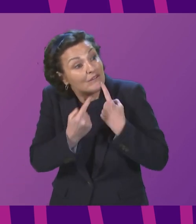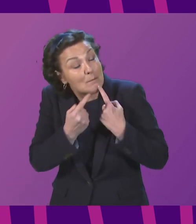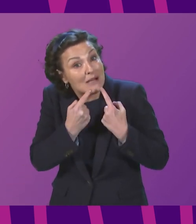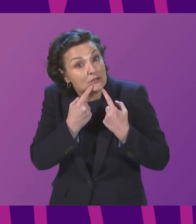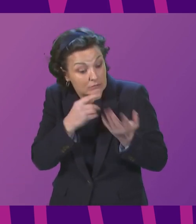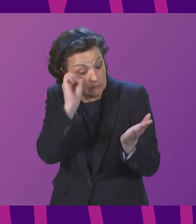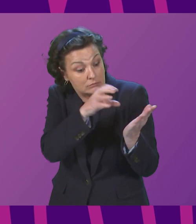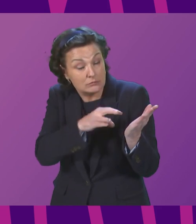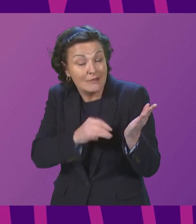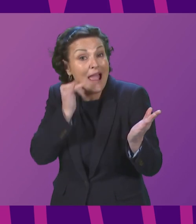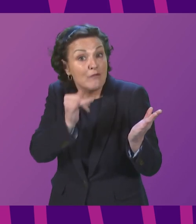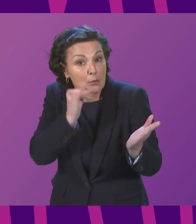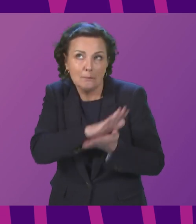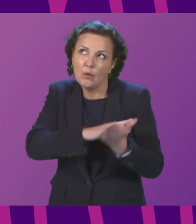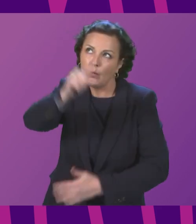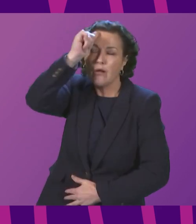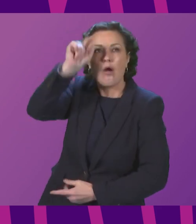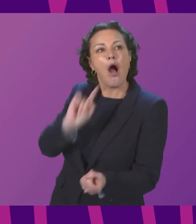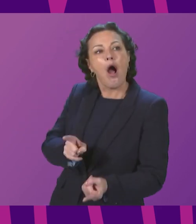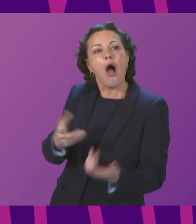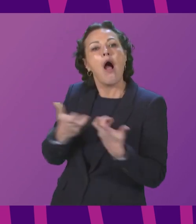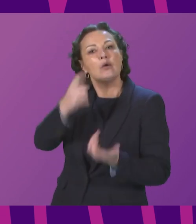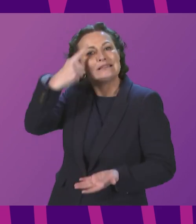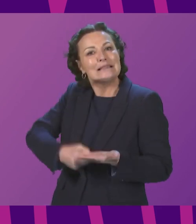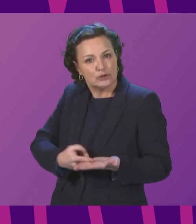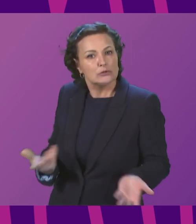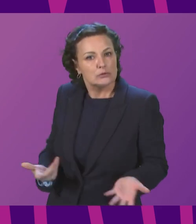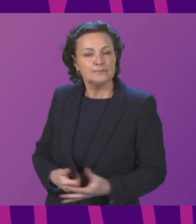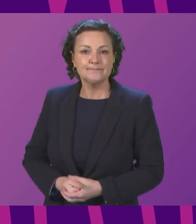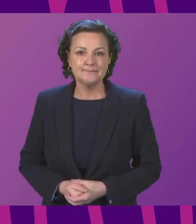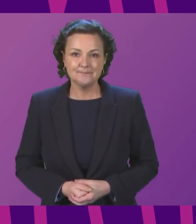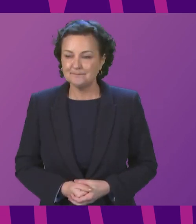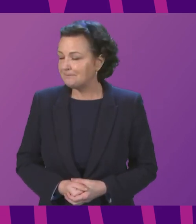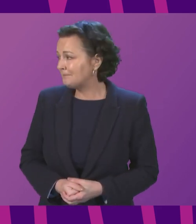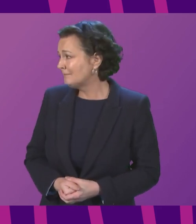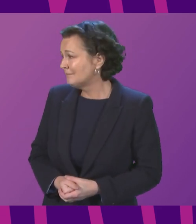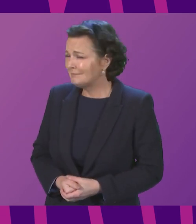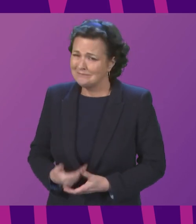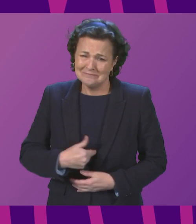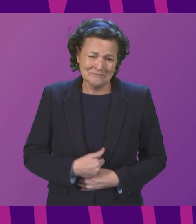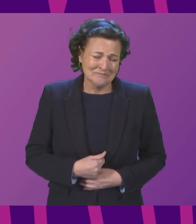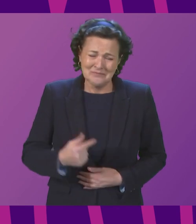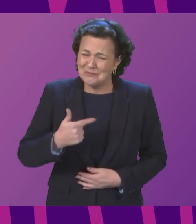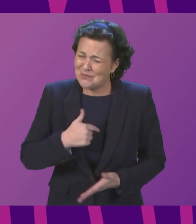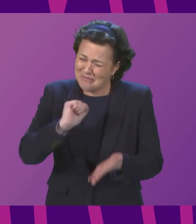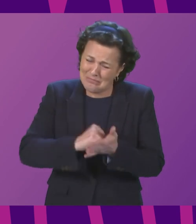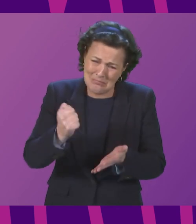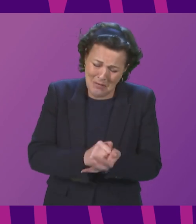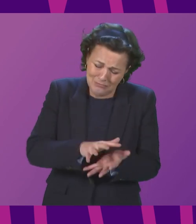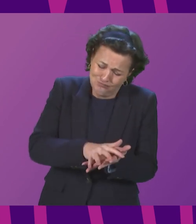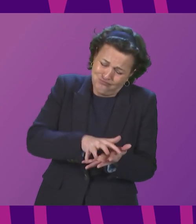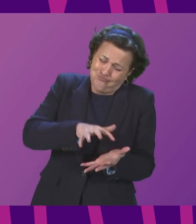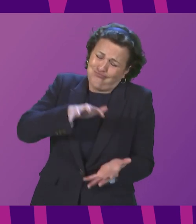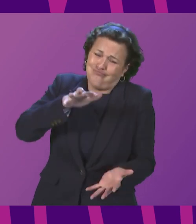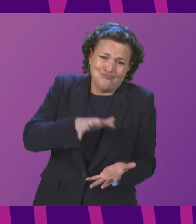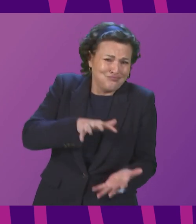We have published acres of data and evidence and will continue to do so. I return to my